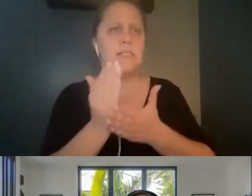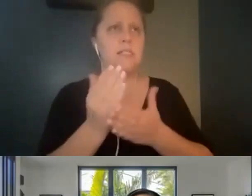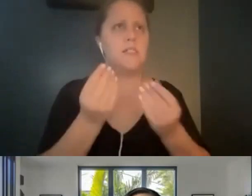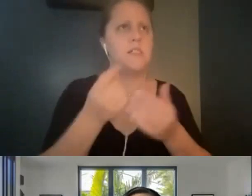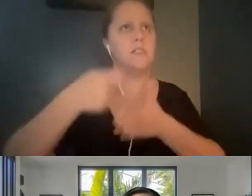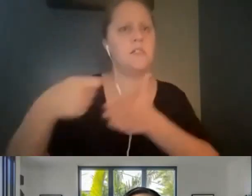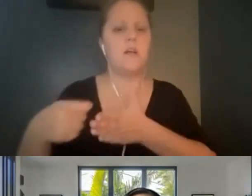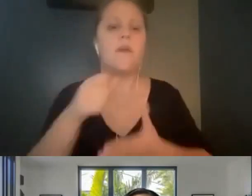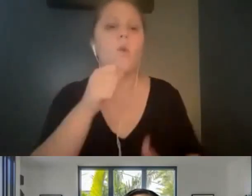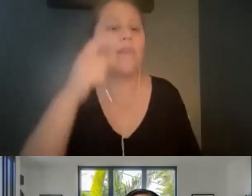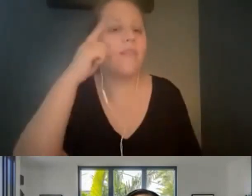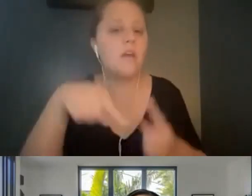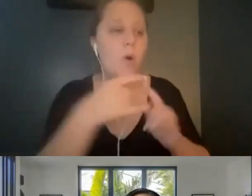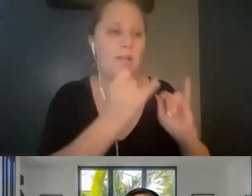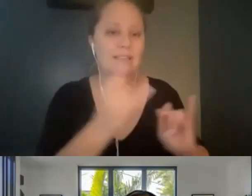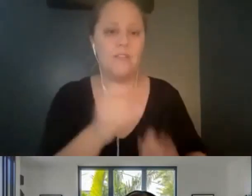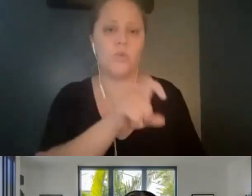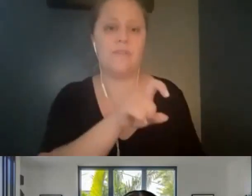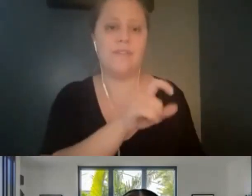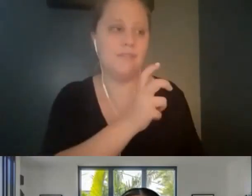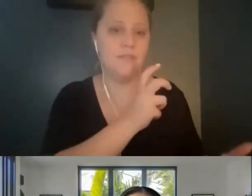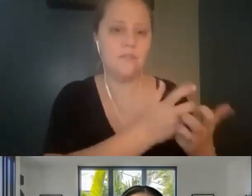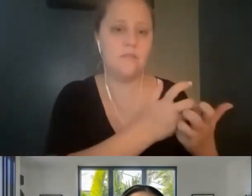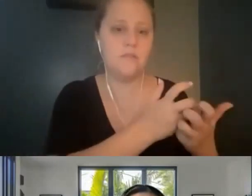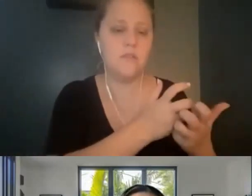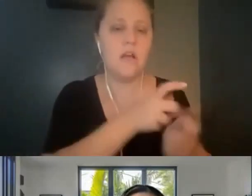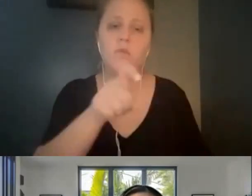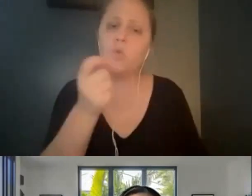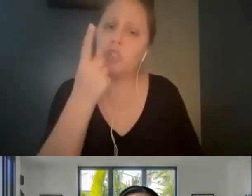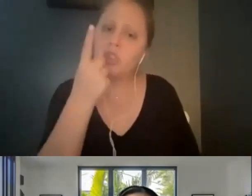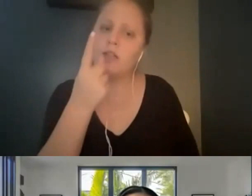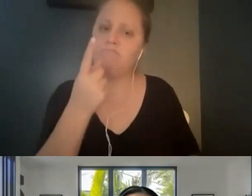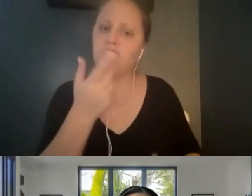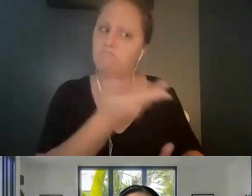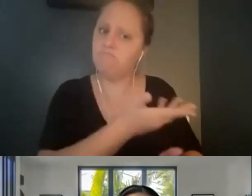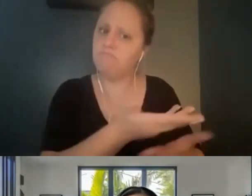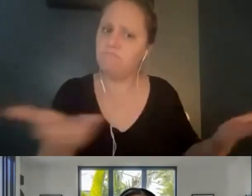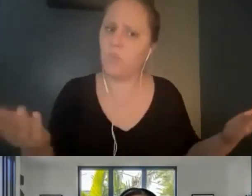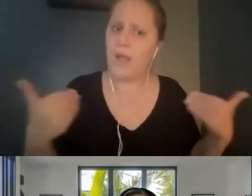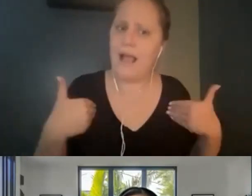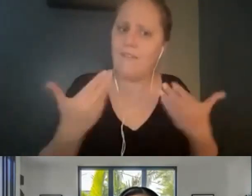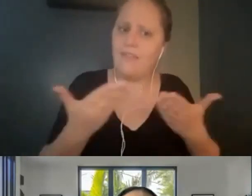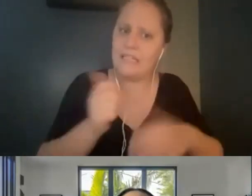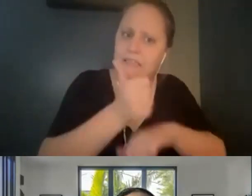needs and not understanding that there are things in place. There are tax credits in place and things.